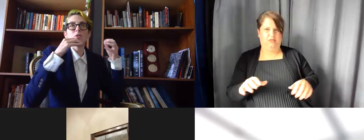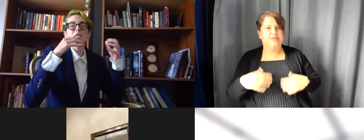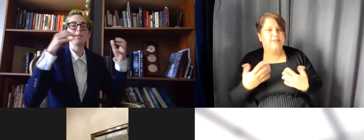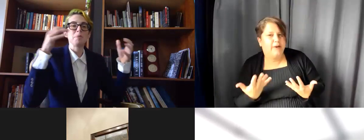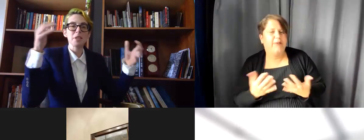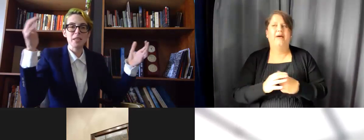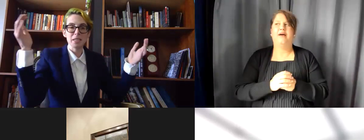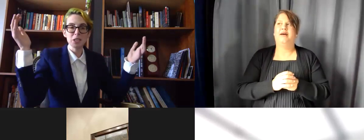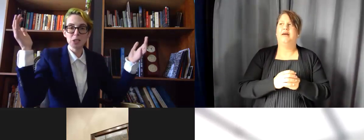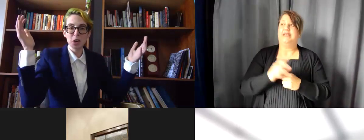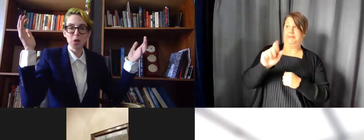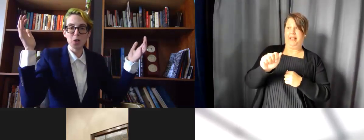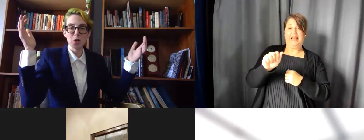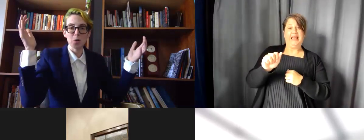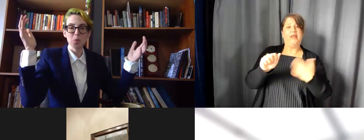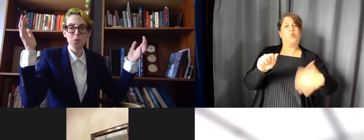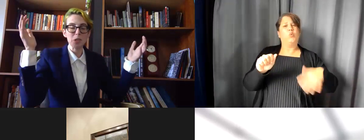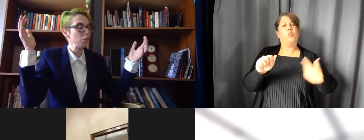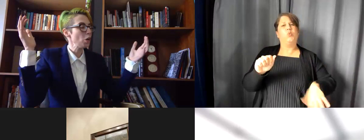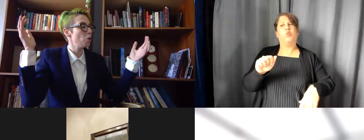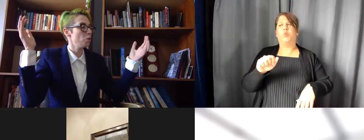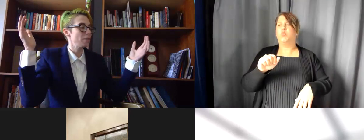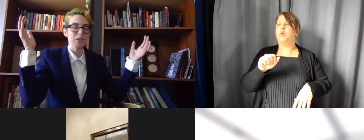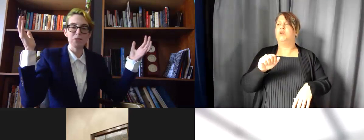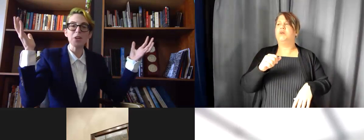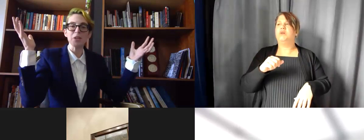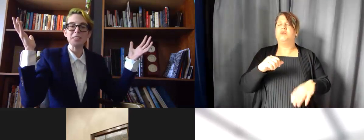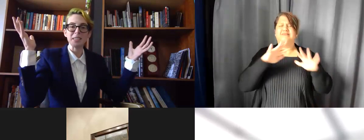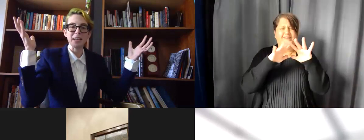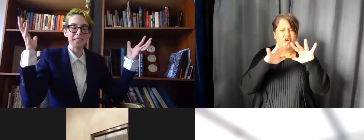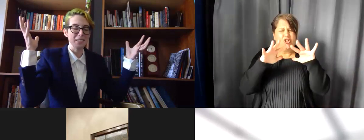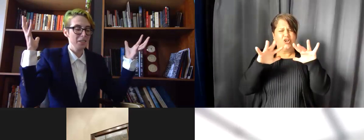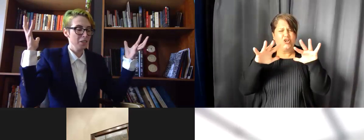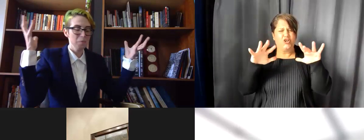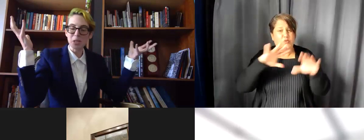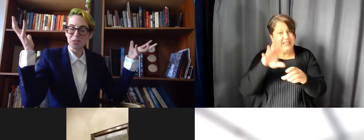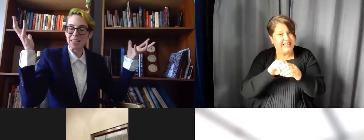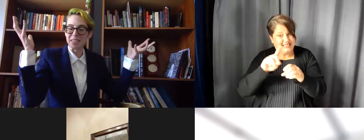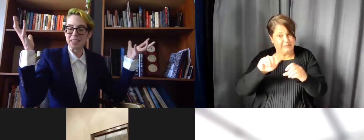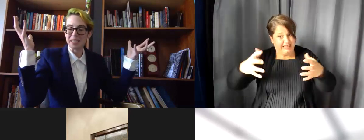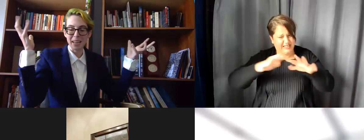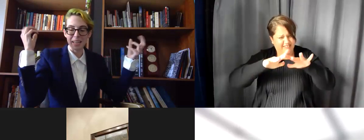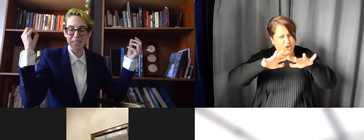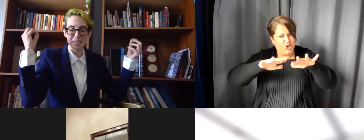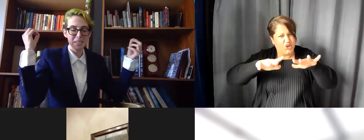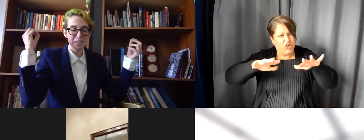Farrah Garland: disability is so so diverse and multifaceted, and